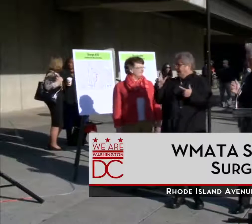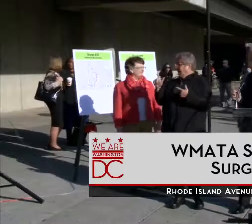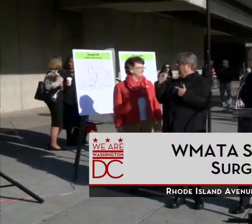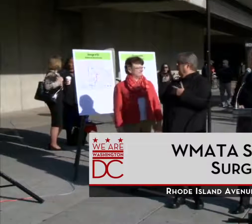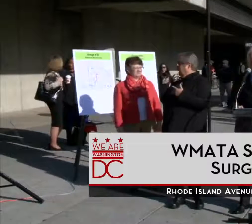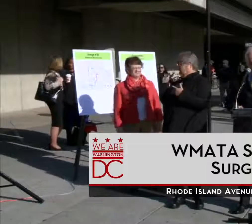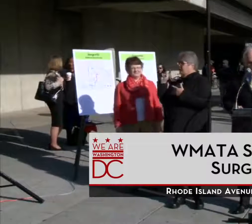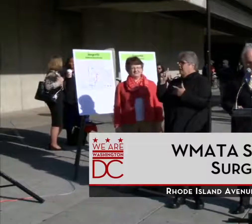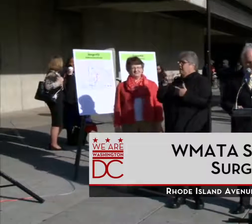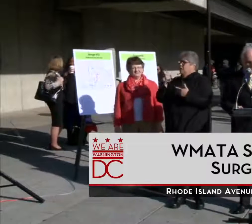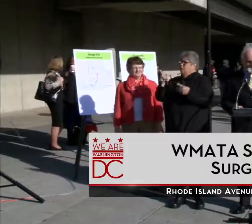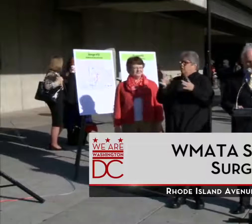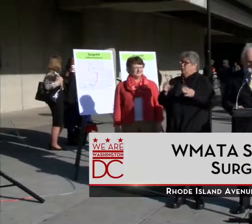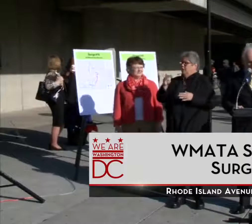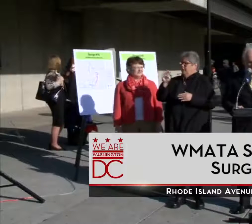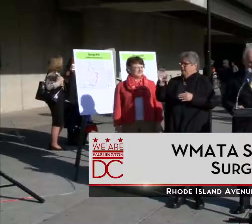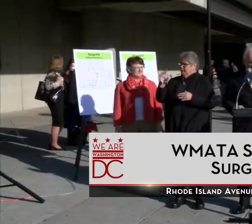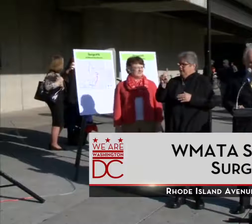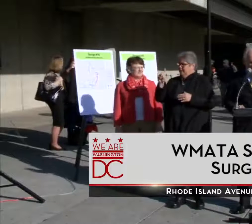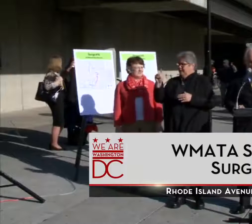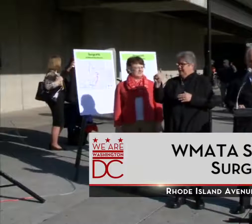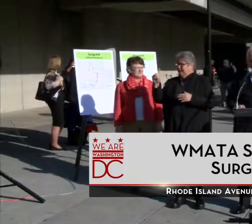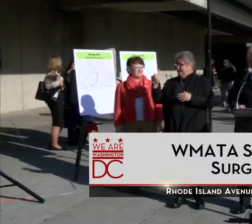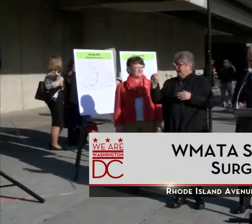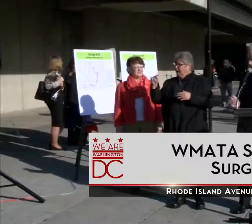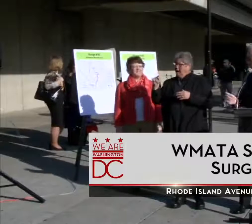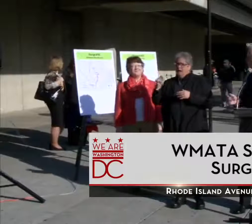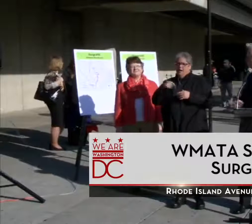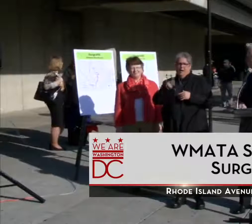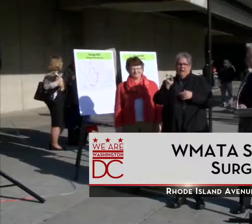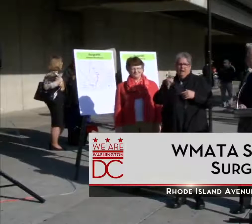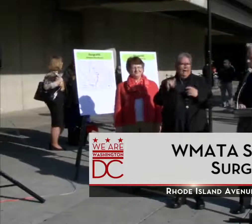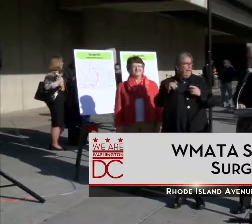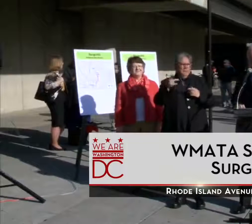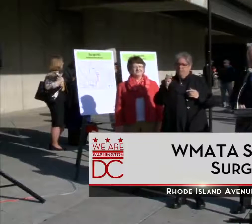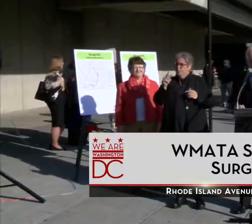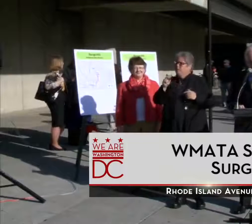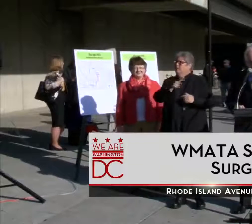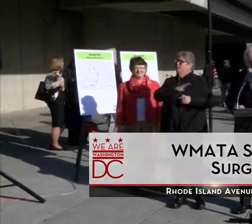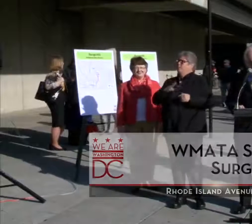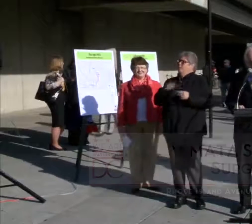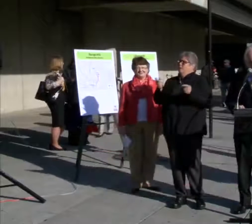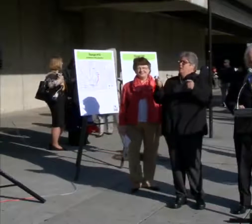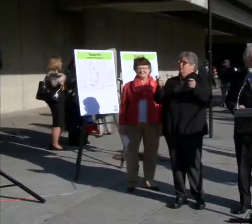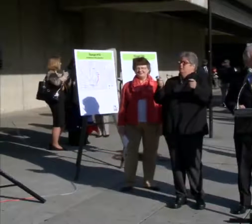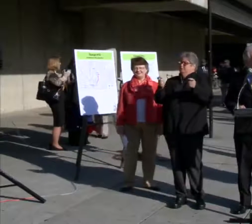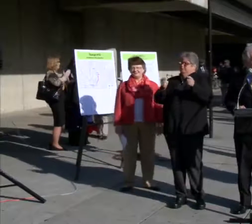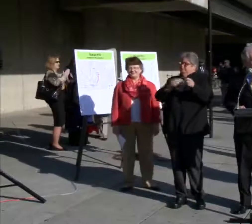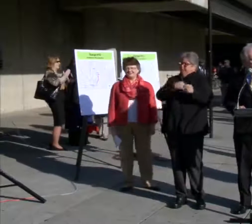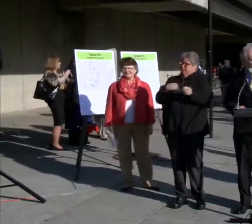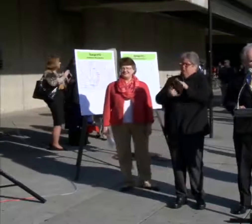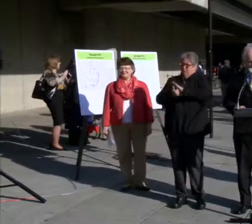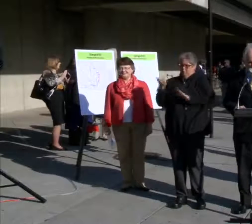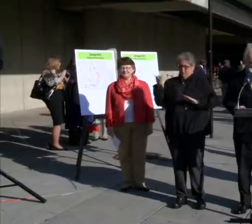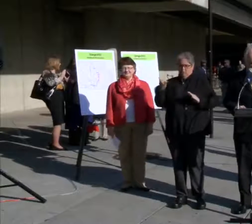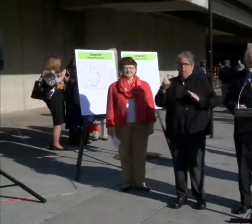AL ROSHDIEH AND KATHY PORTER AND THE MAYOR WILL BE HERE SHORTLY.